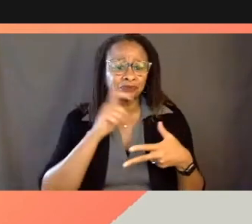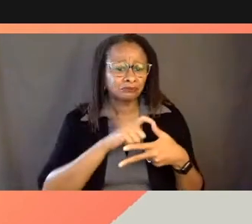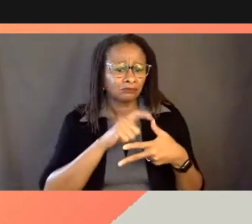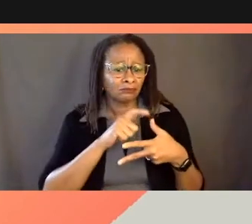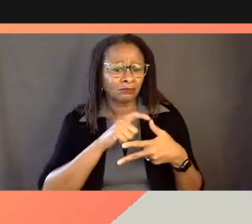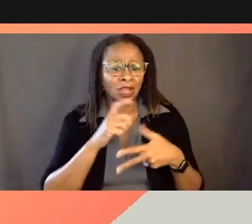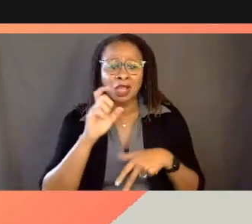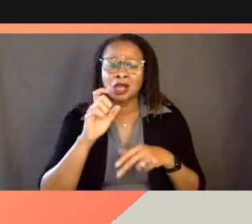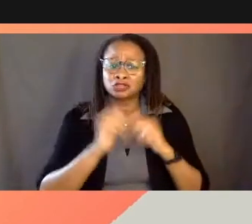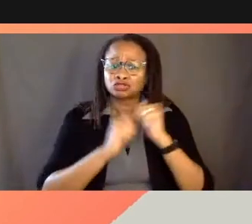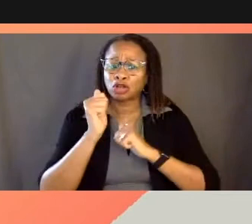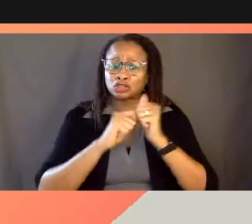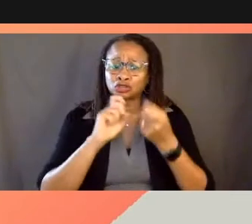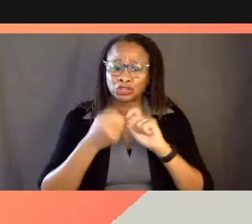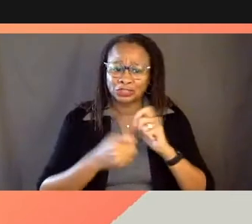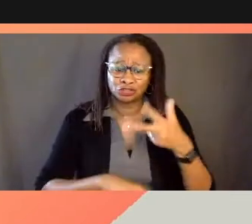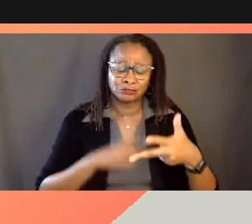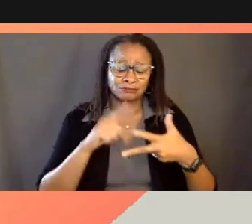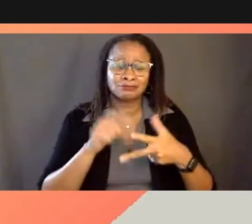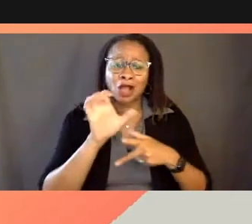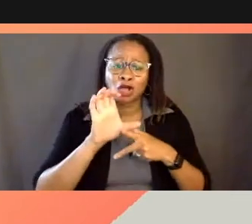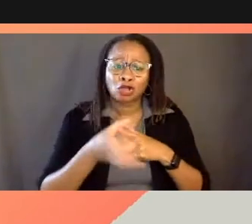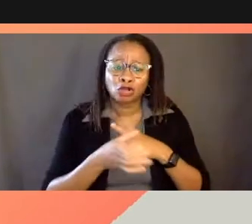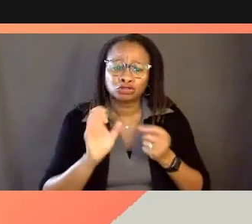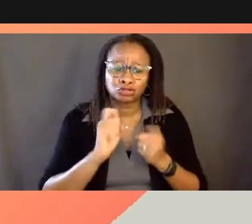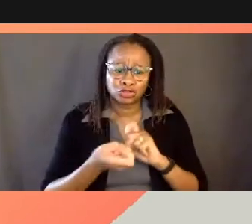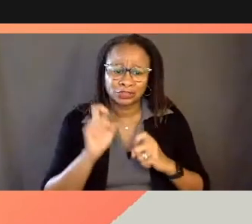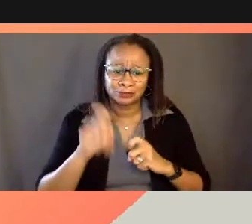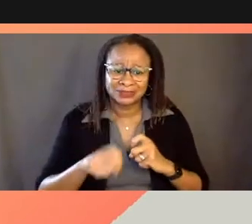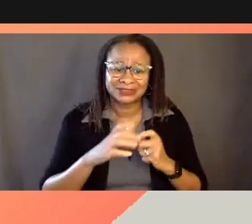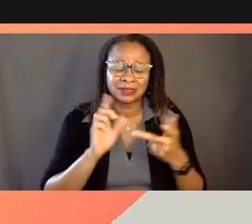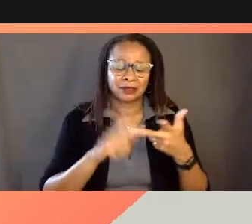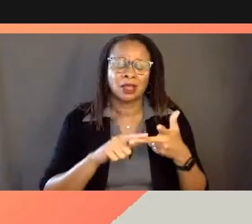there needs to be cultural changes, and there needs to be personnel changes.